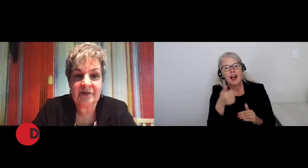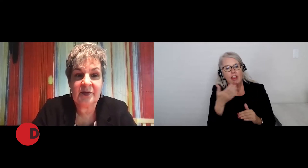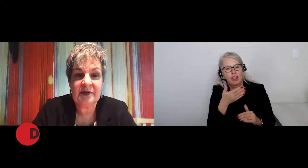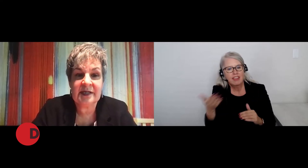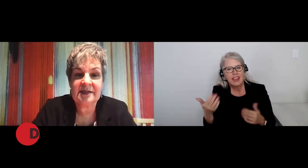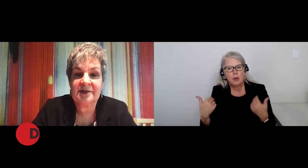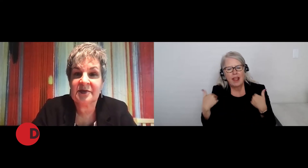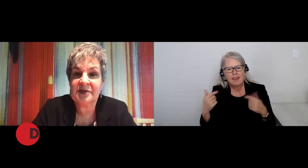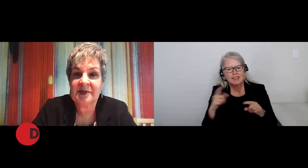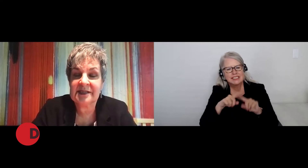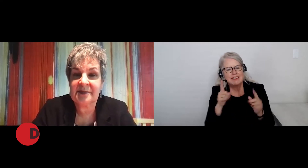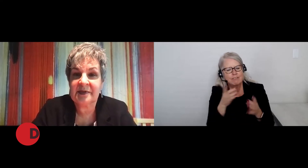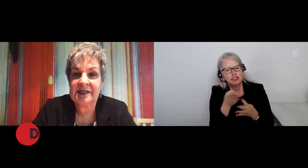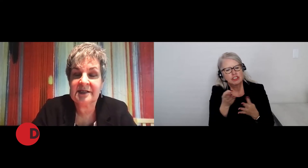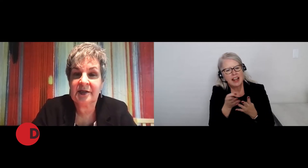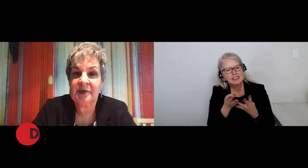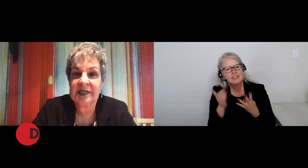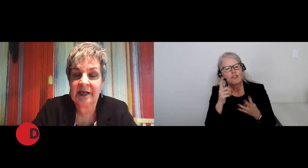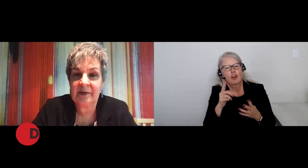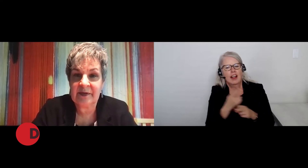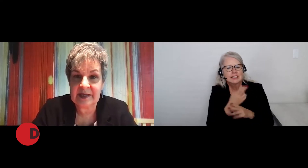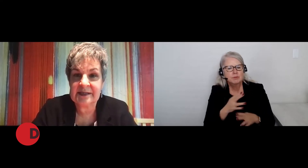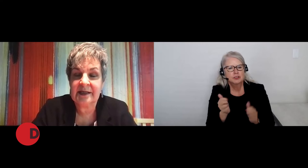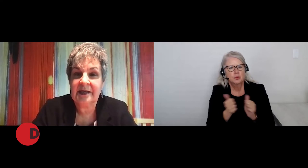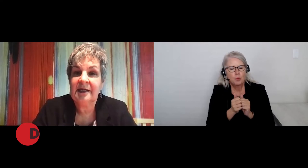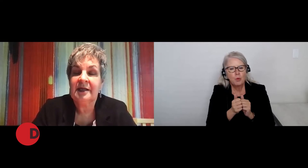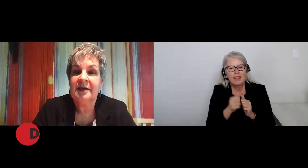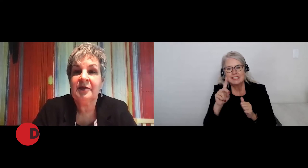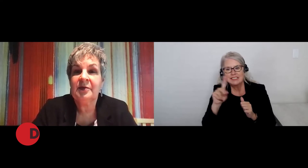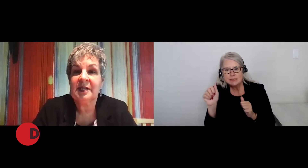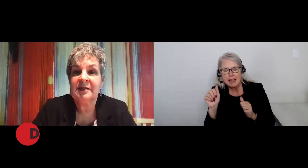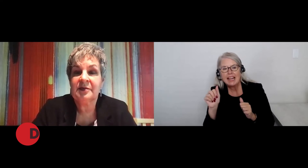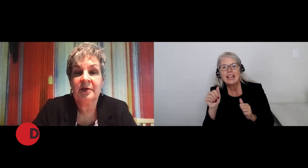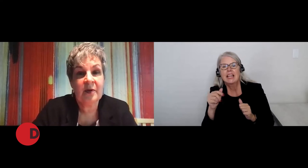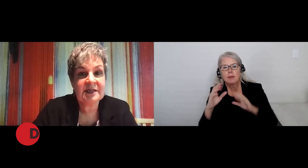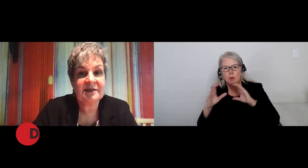Another thing is we have an email channel through which customers